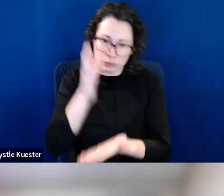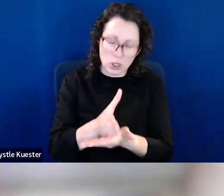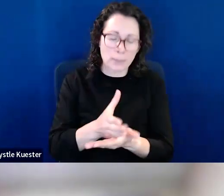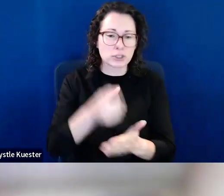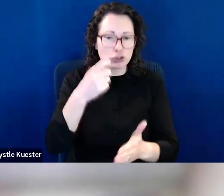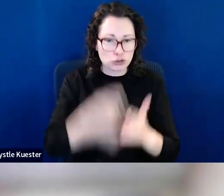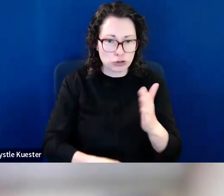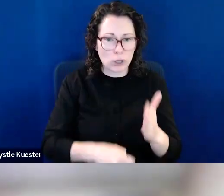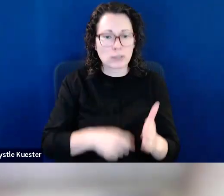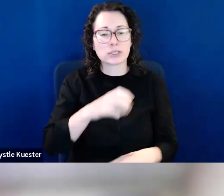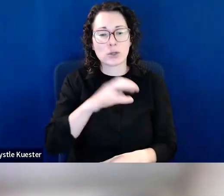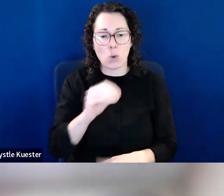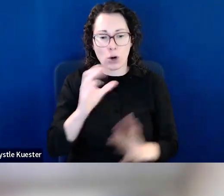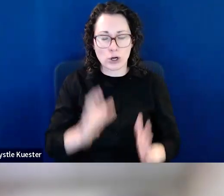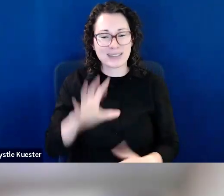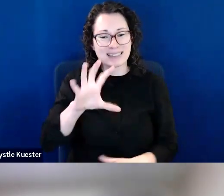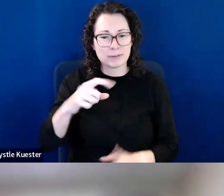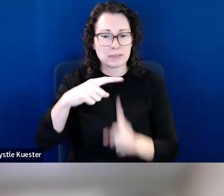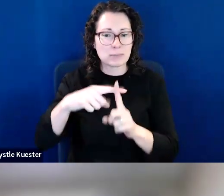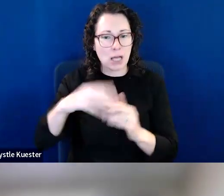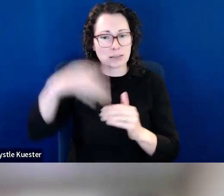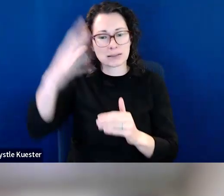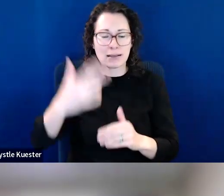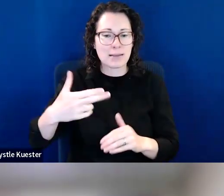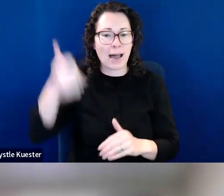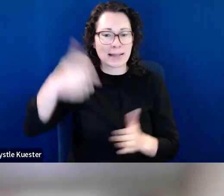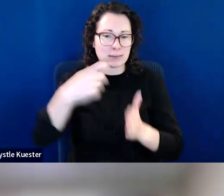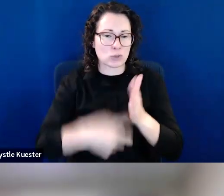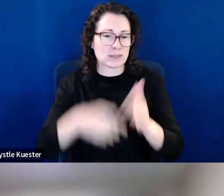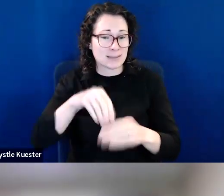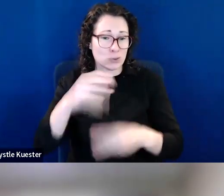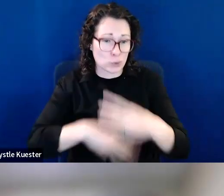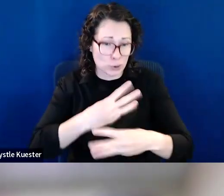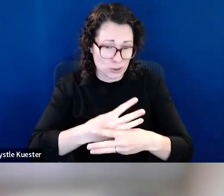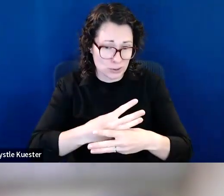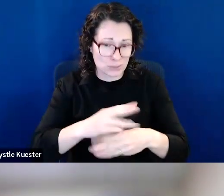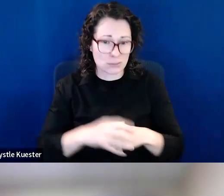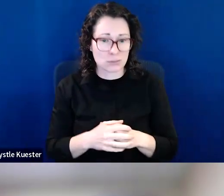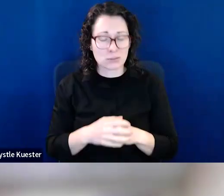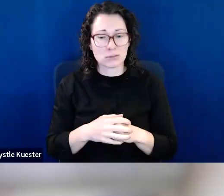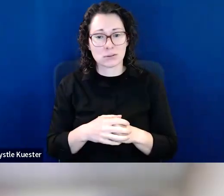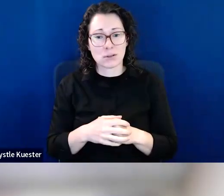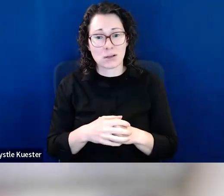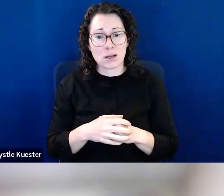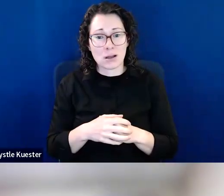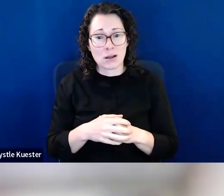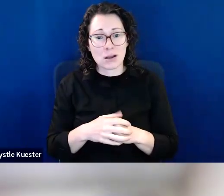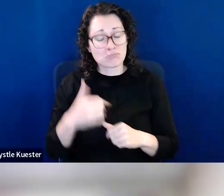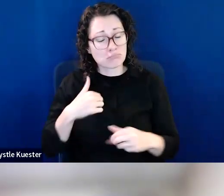50 plus the highest price in the world. A little bit about me. I'm retired and